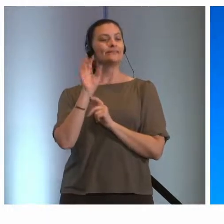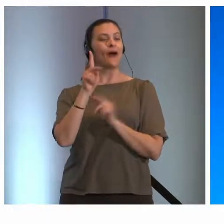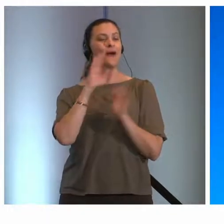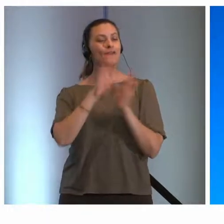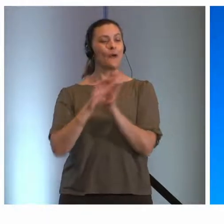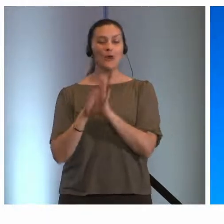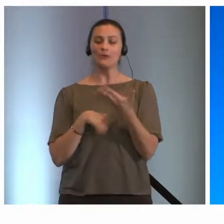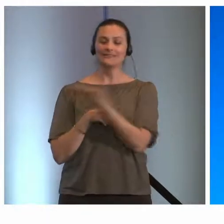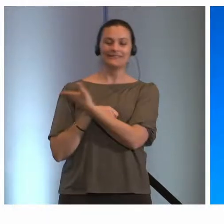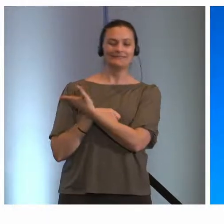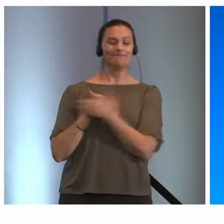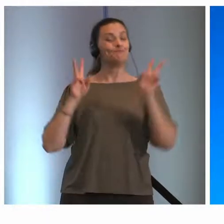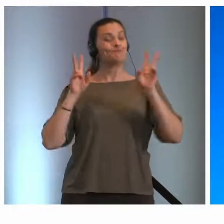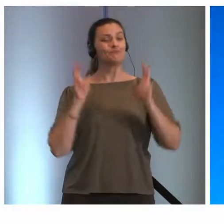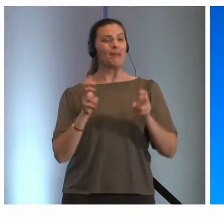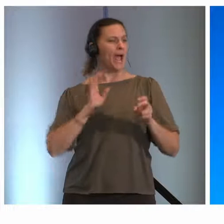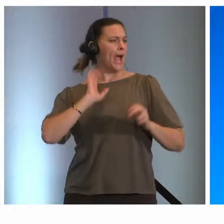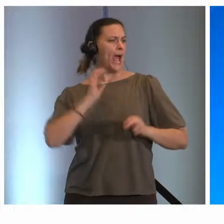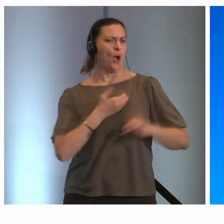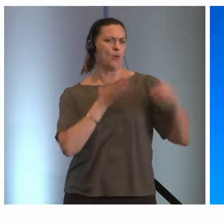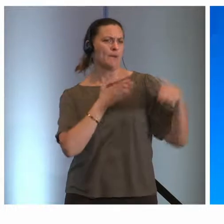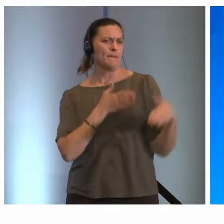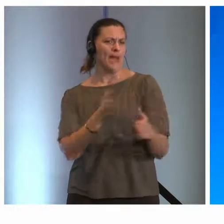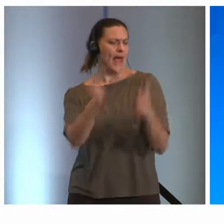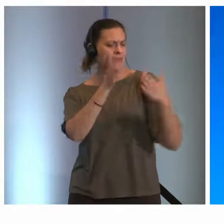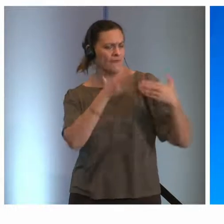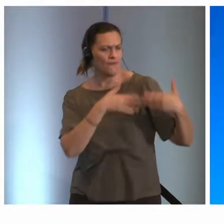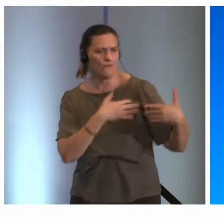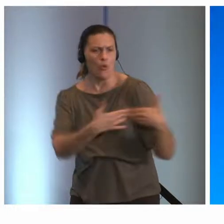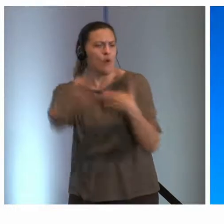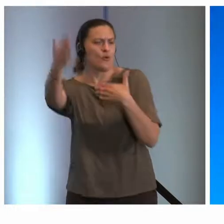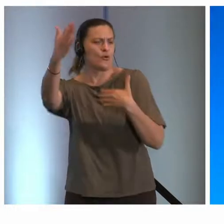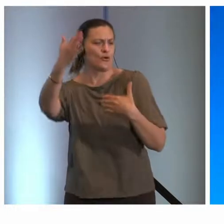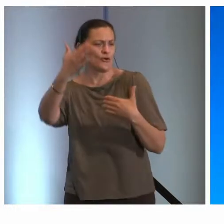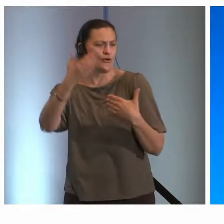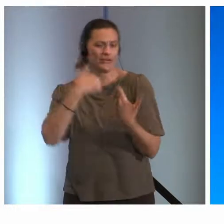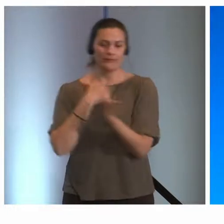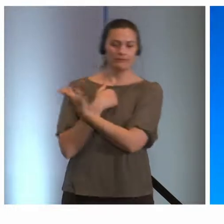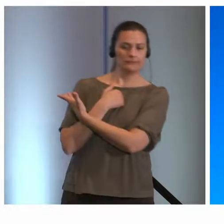However, in looking at some of their stock photos, here's a lovely woman on their -- moving forward page, our path forward,